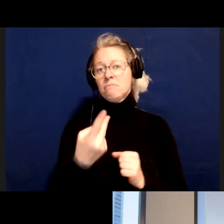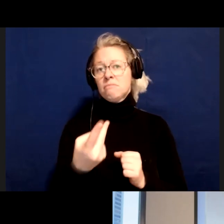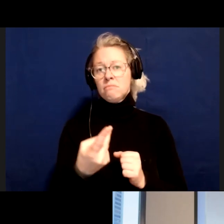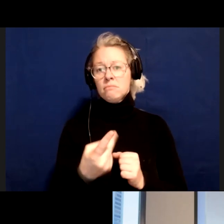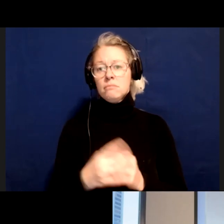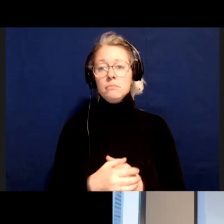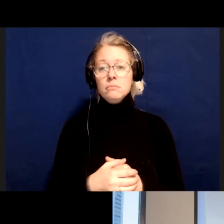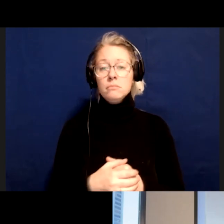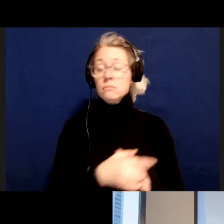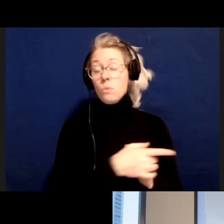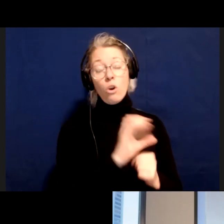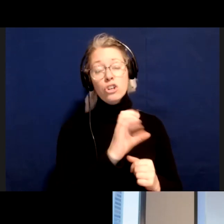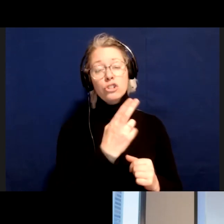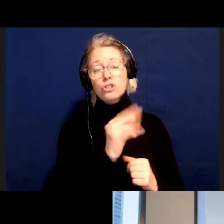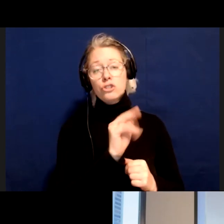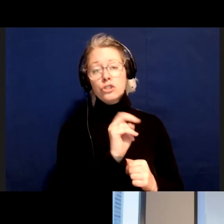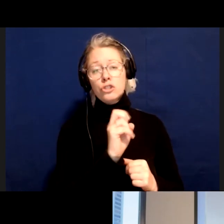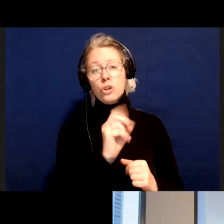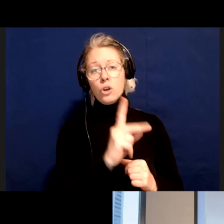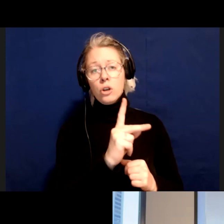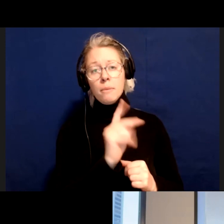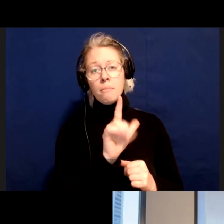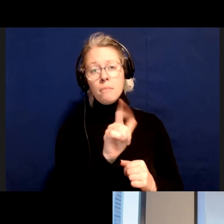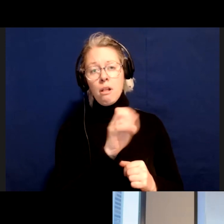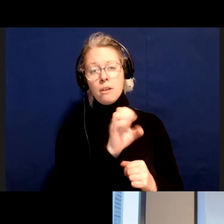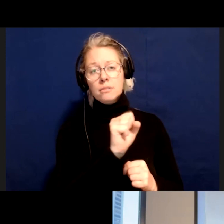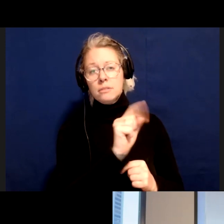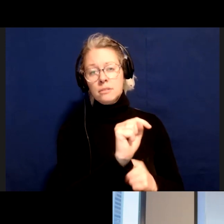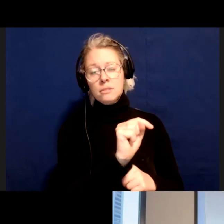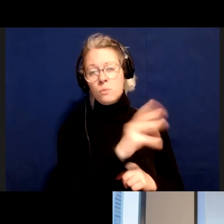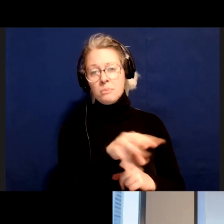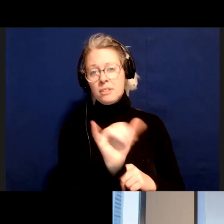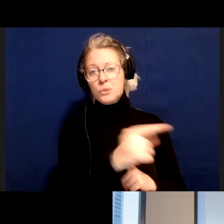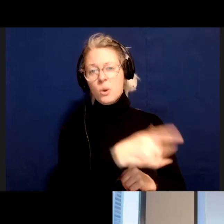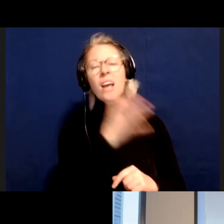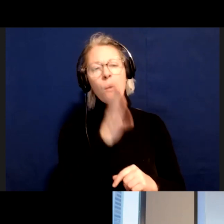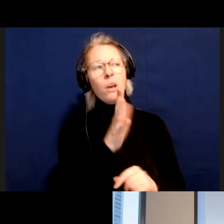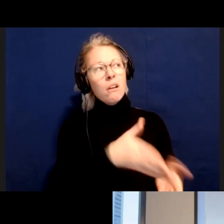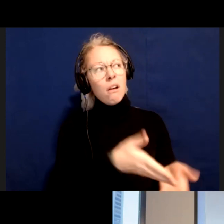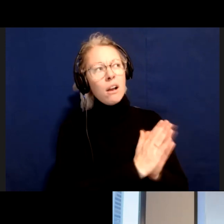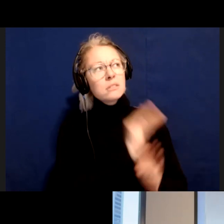Blast website, there’s contact information there for folks and I'll make sure to raise it at the next meeting that I'm a part of.